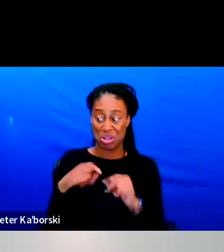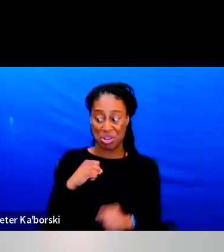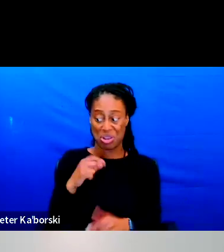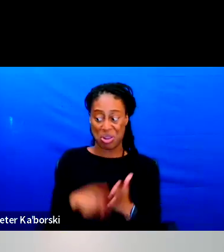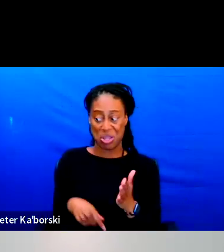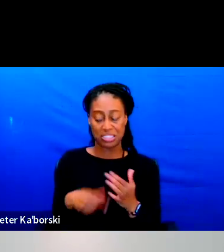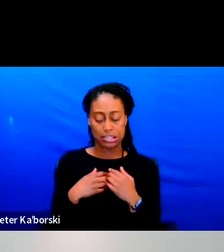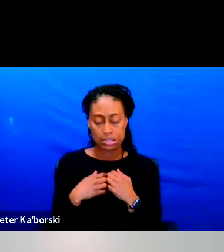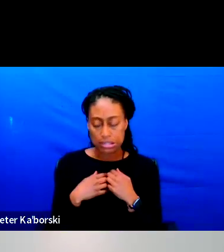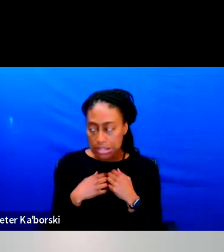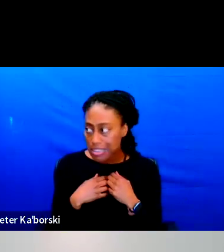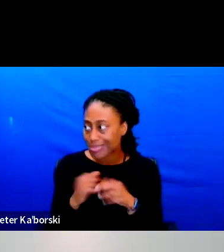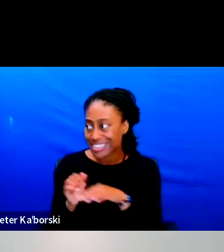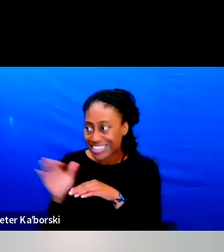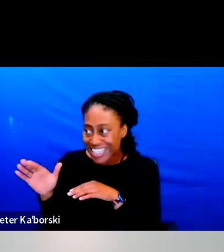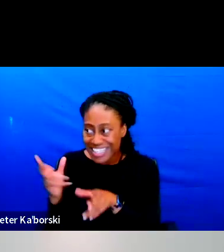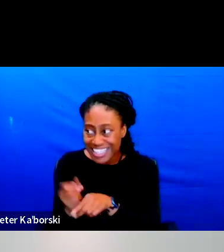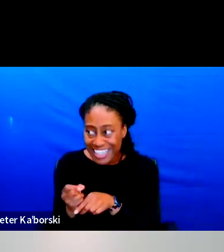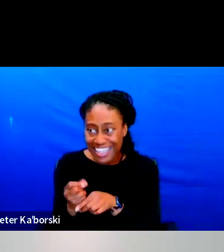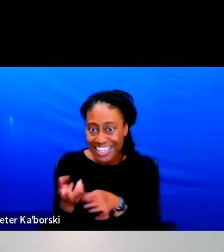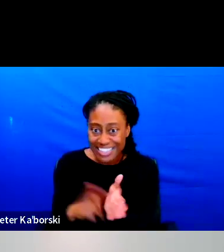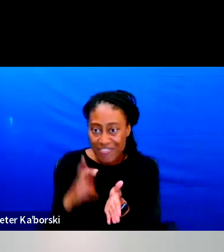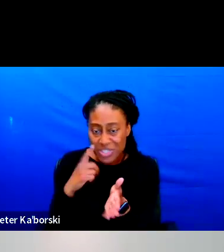Kyle Kleist: be able to send that to get consumer signatures on stuff because they can.